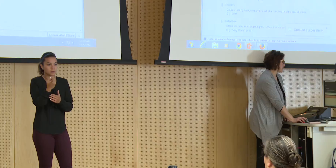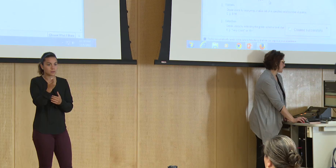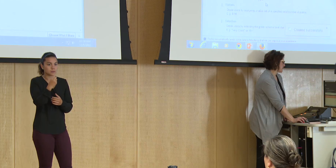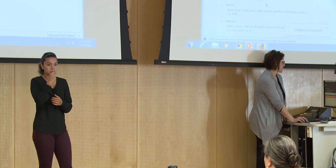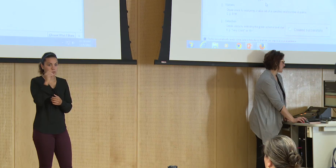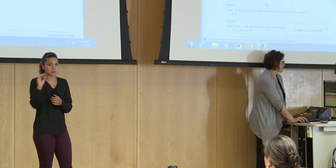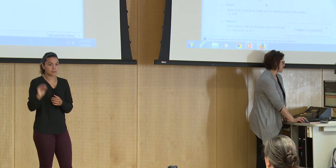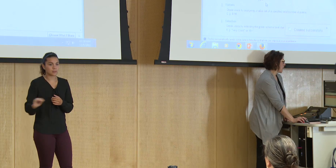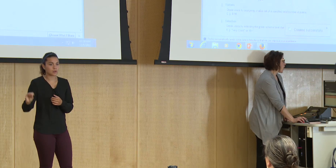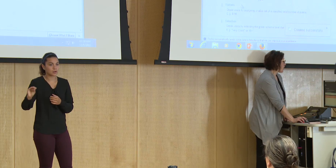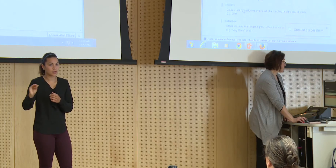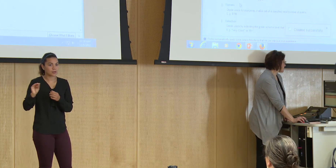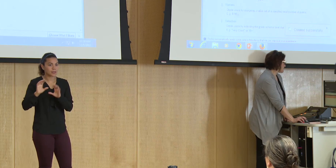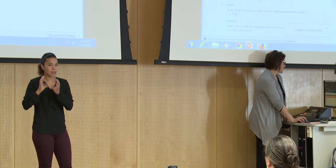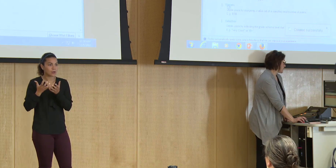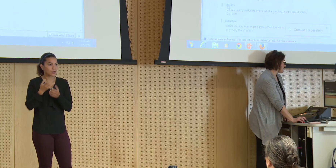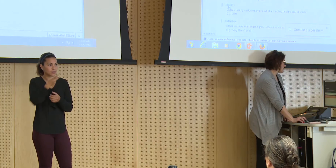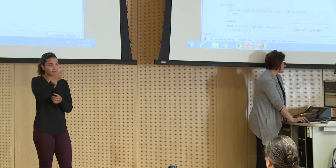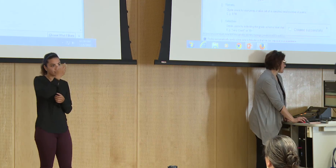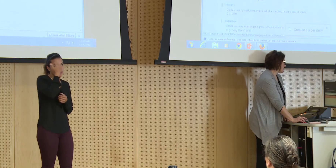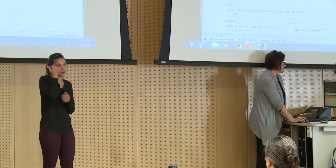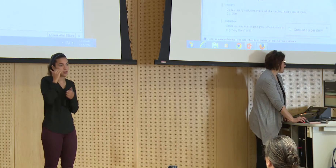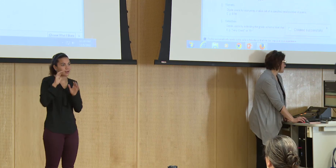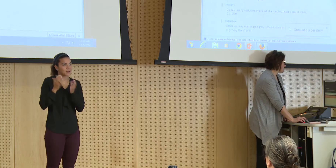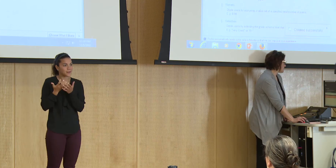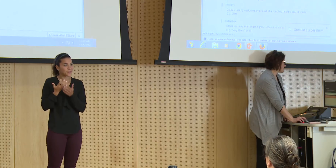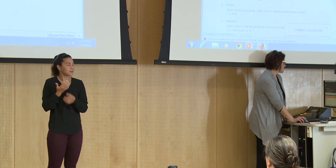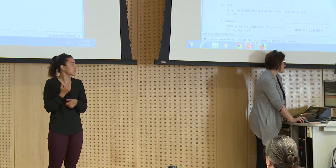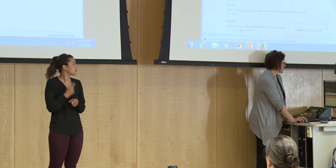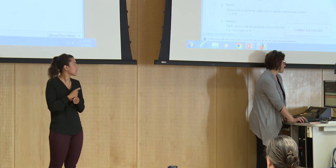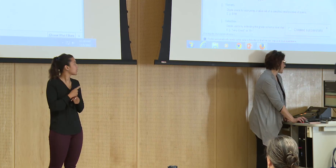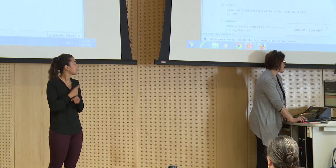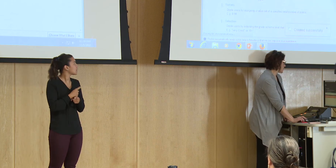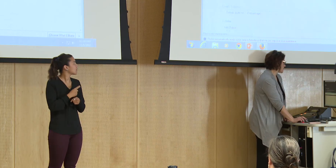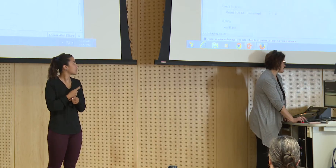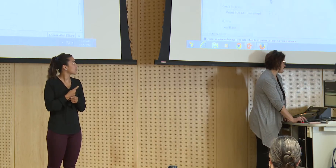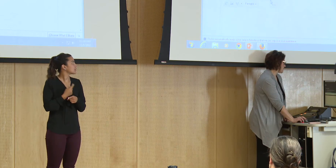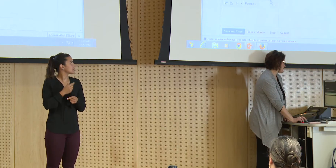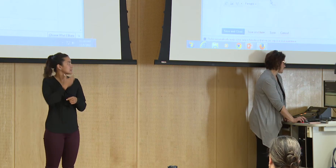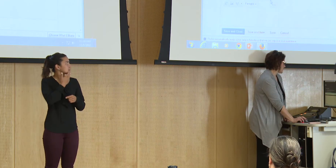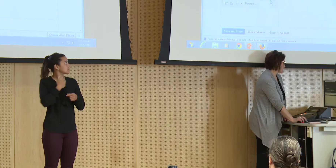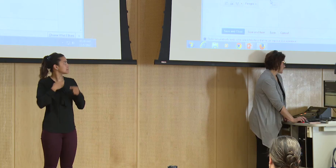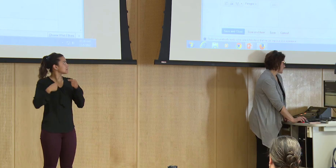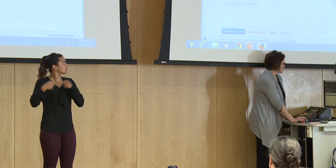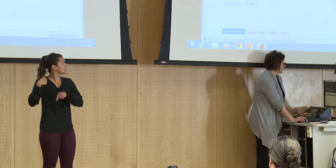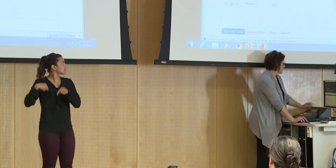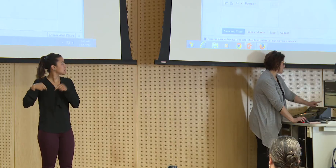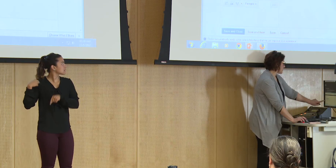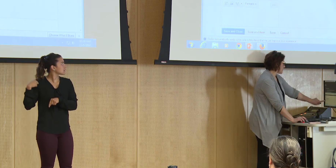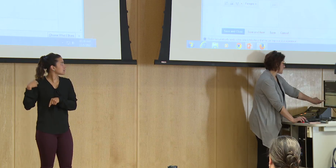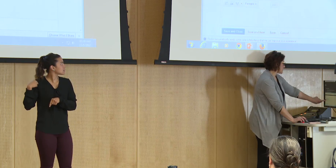Oh! Very good. Thank you. Let me see if I can backtrack a sec. Thank you very much.